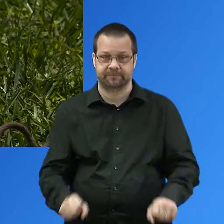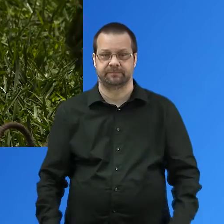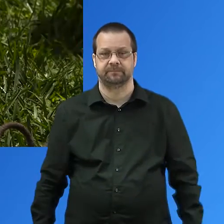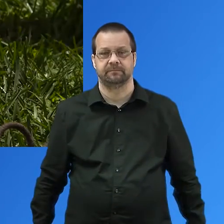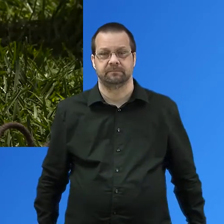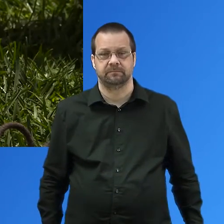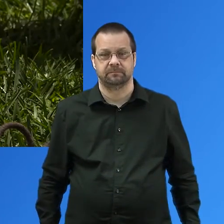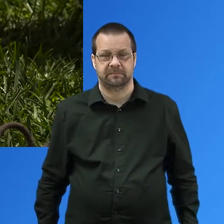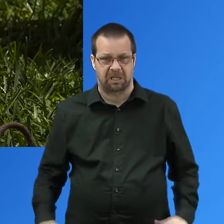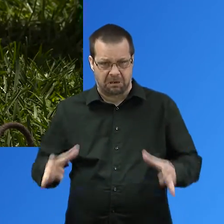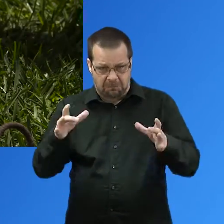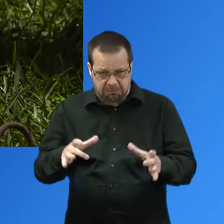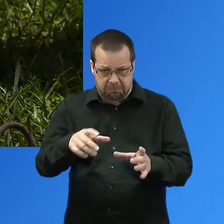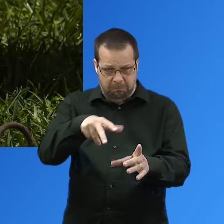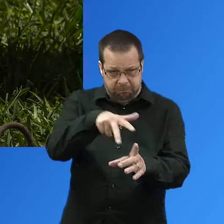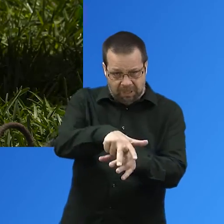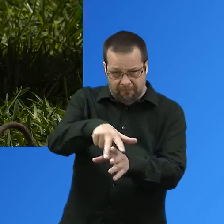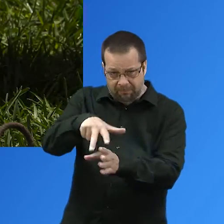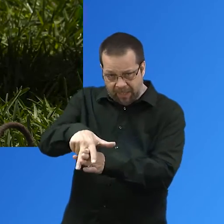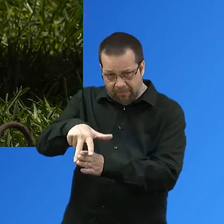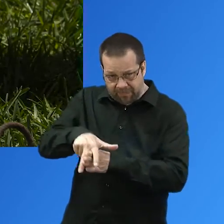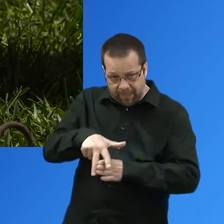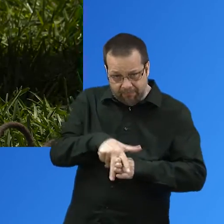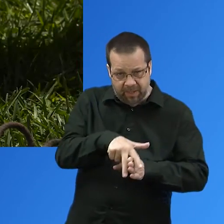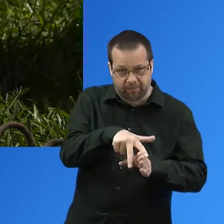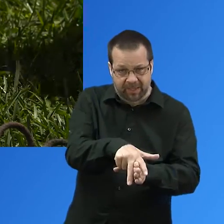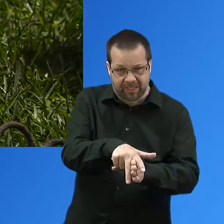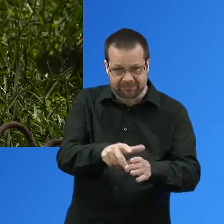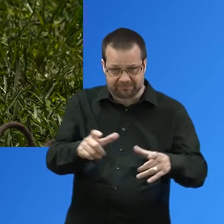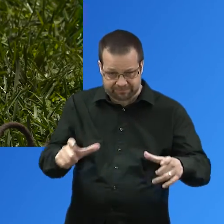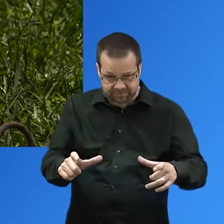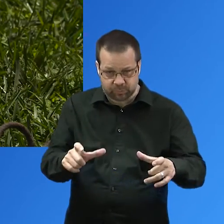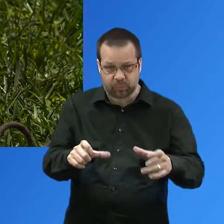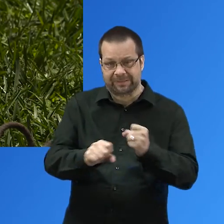Plug appliances or equipment directly into the generator using an extension cord.